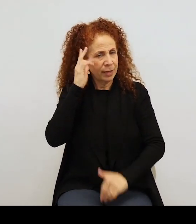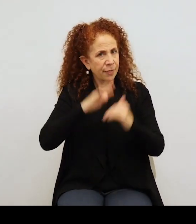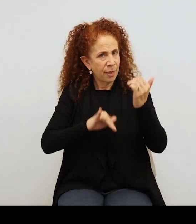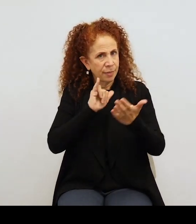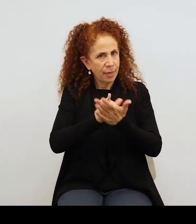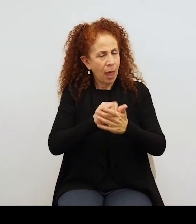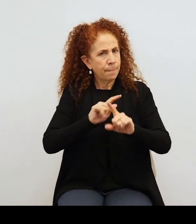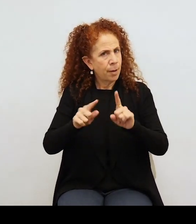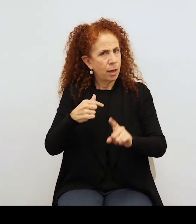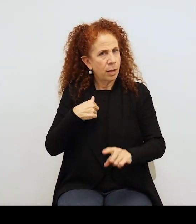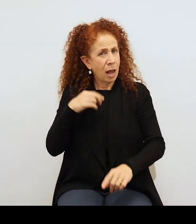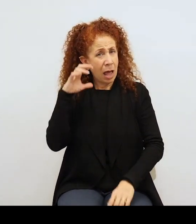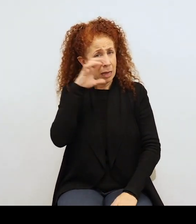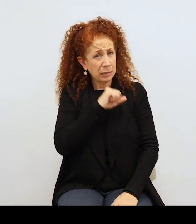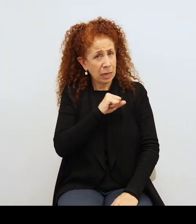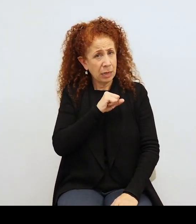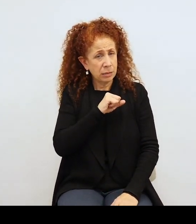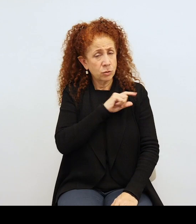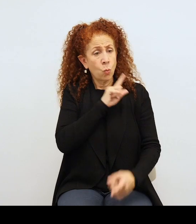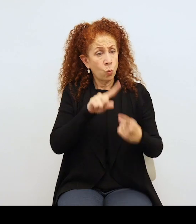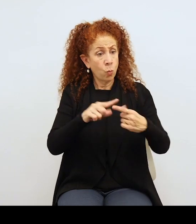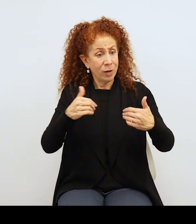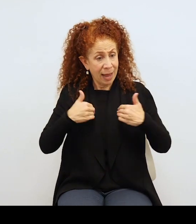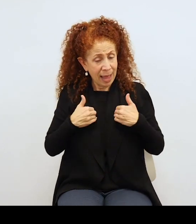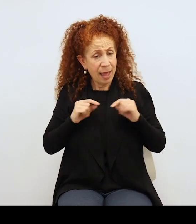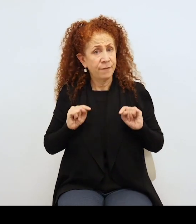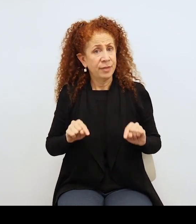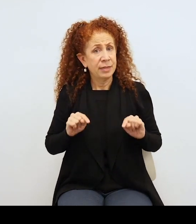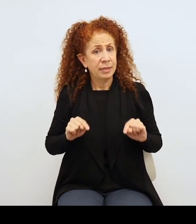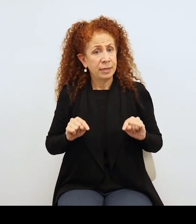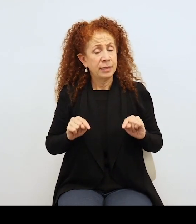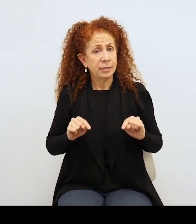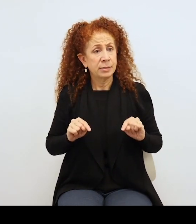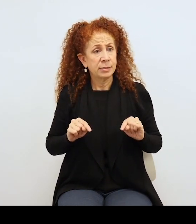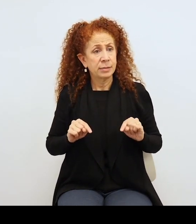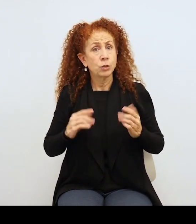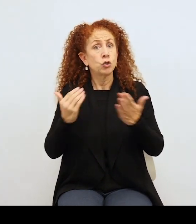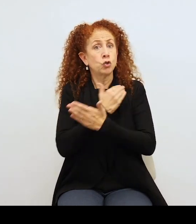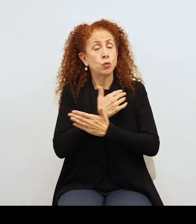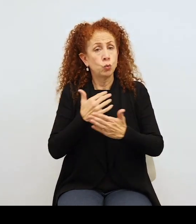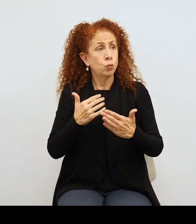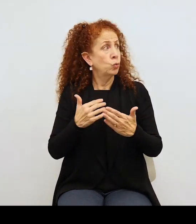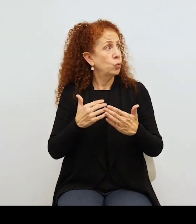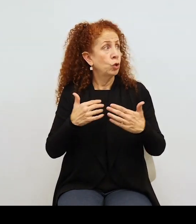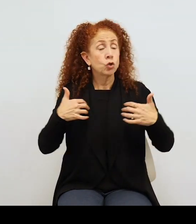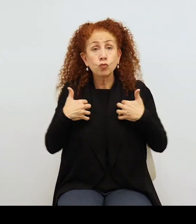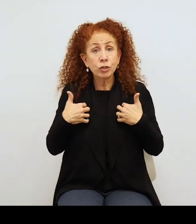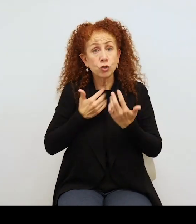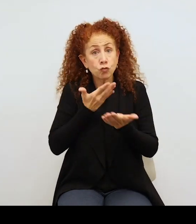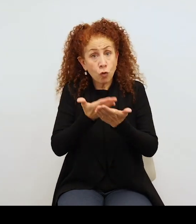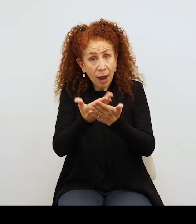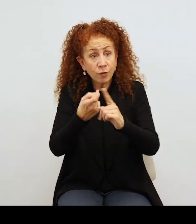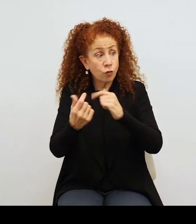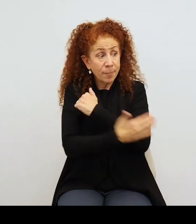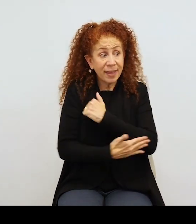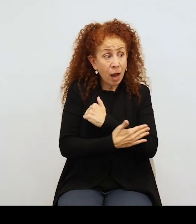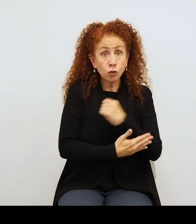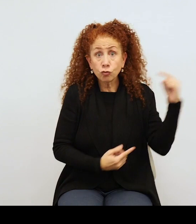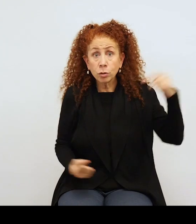But I guess when we have these new creatures arriving from the countryside into the city,